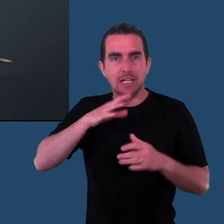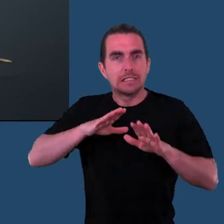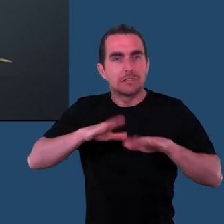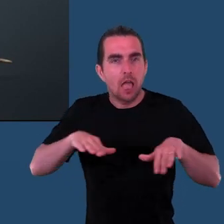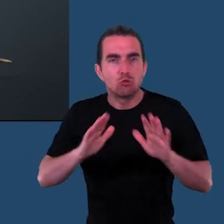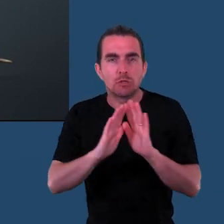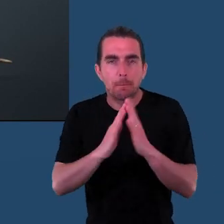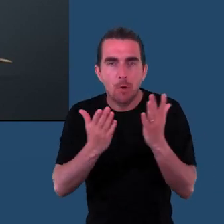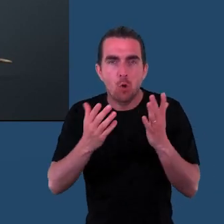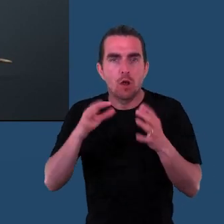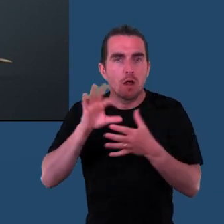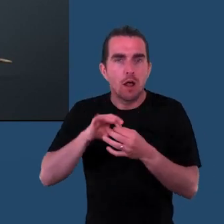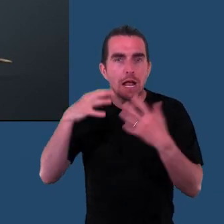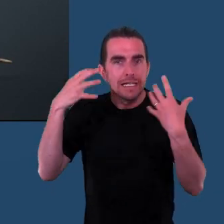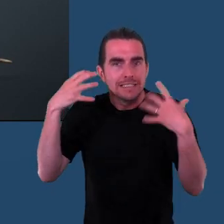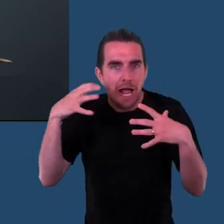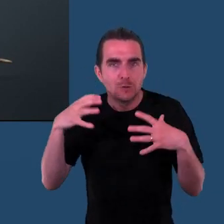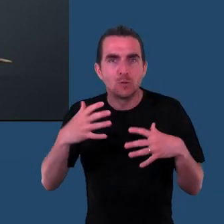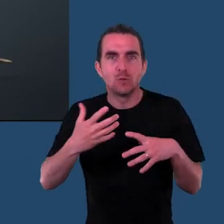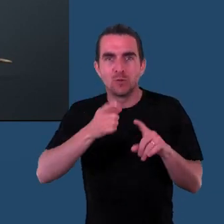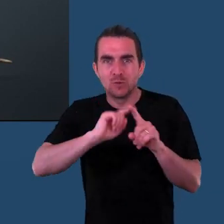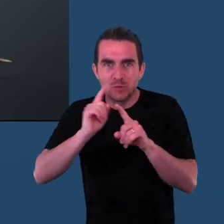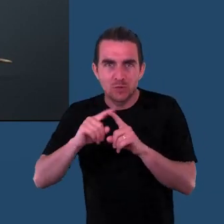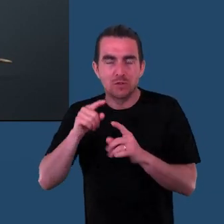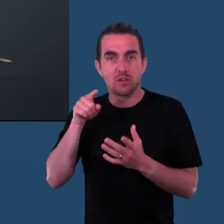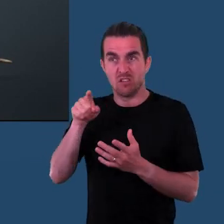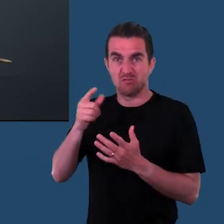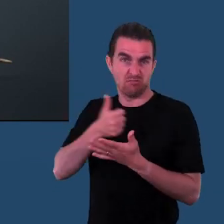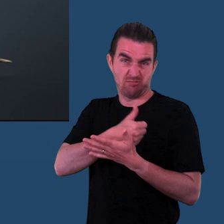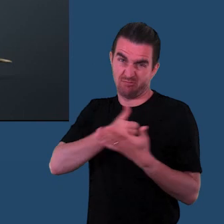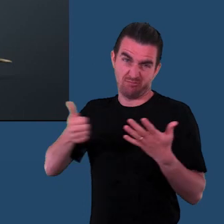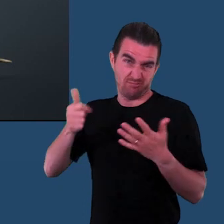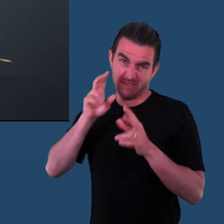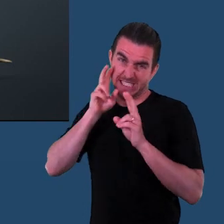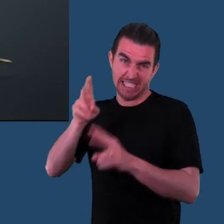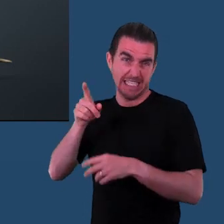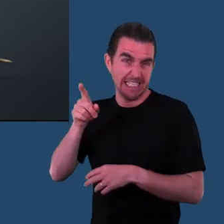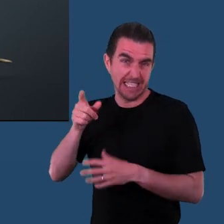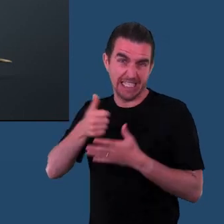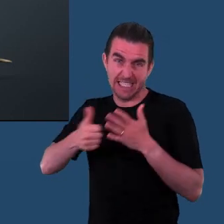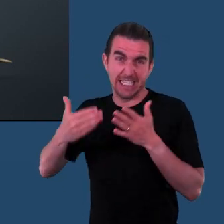in children's books about dinosaurs. Yeah, so this is another one that's commonly shown,